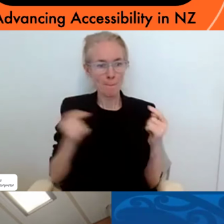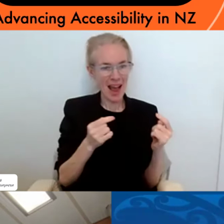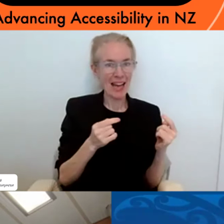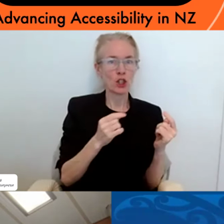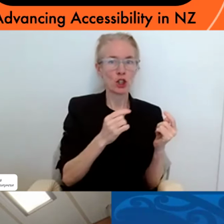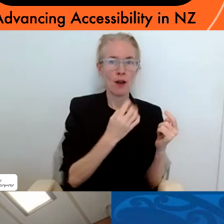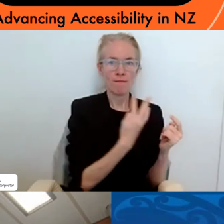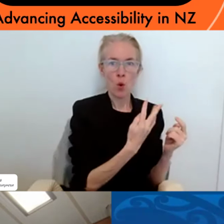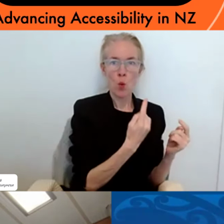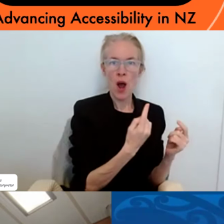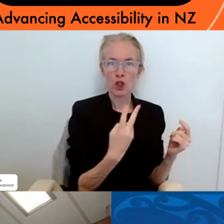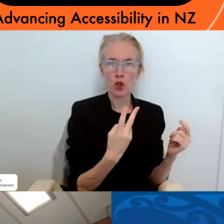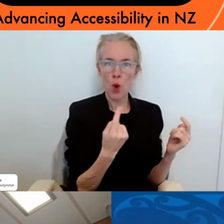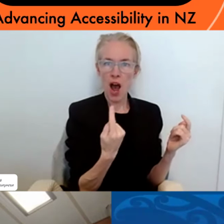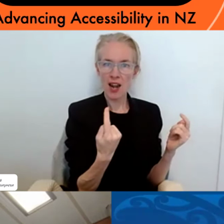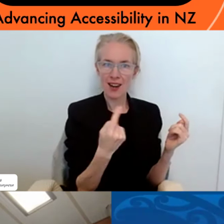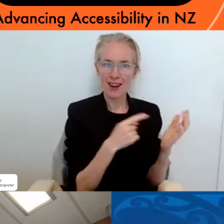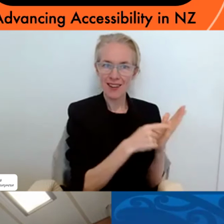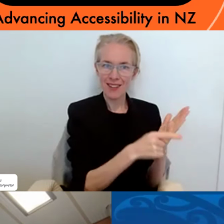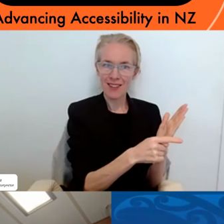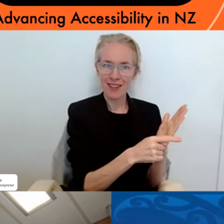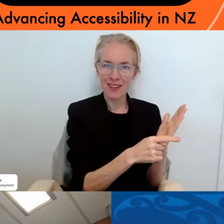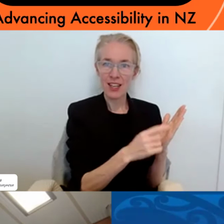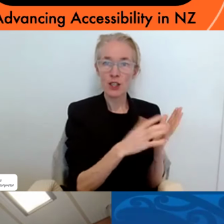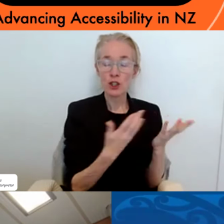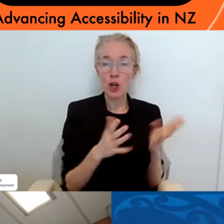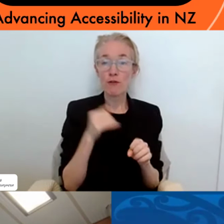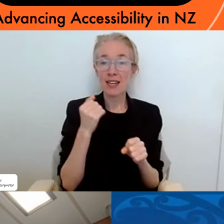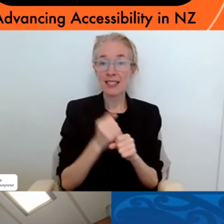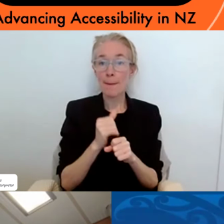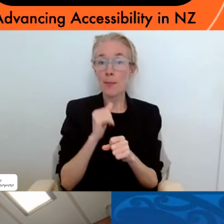mandated in building. So for example, if the building has less than 10